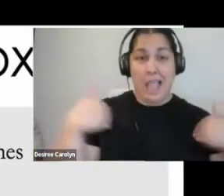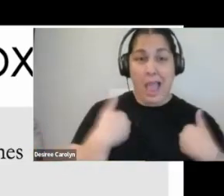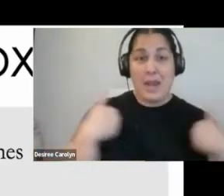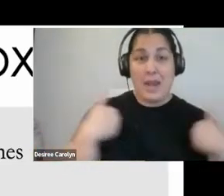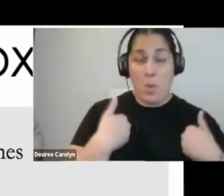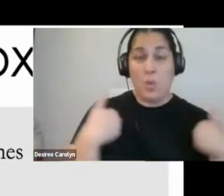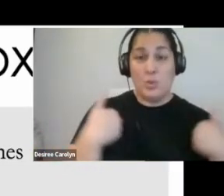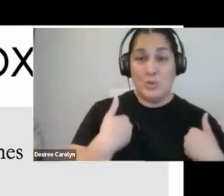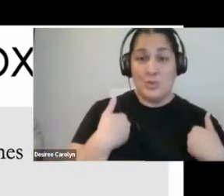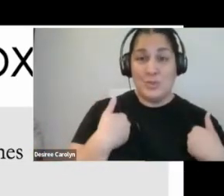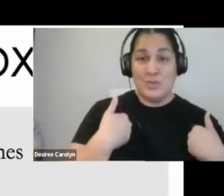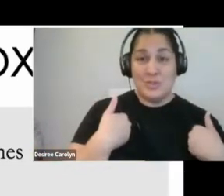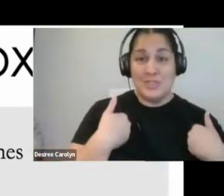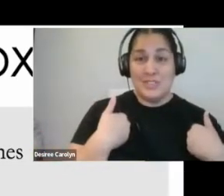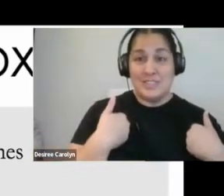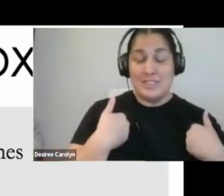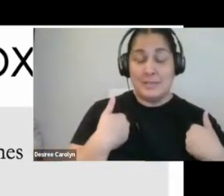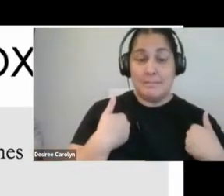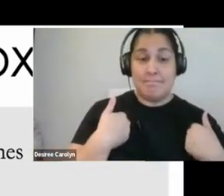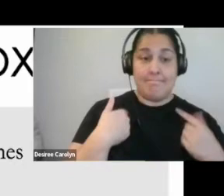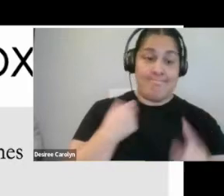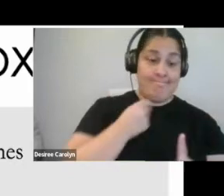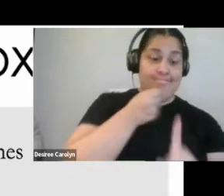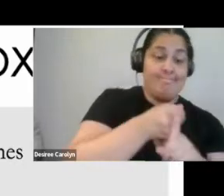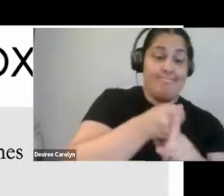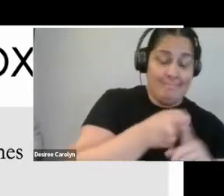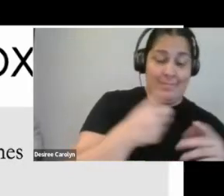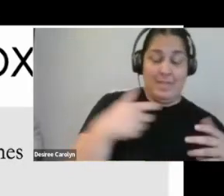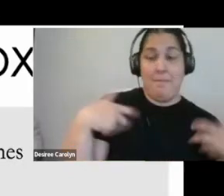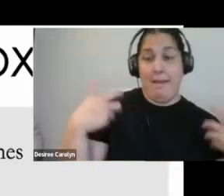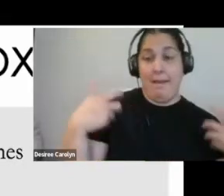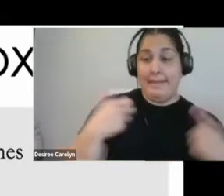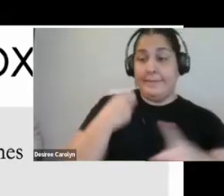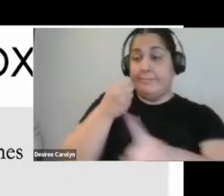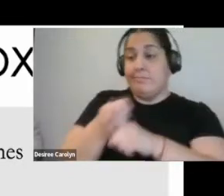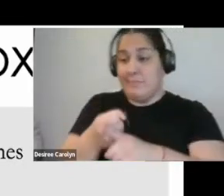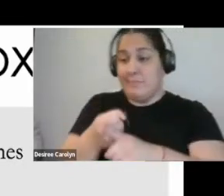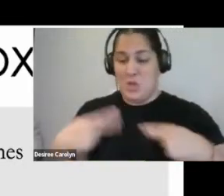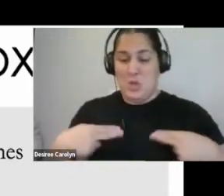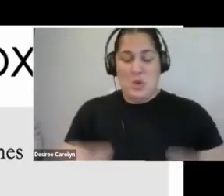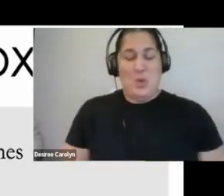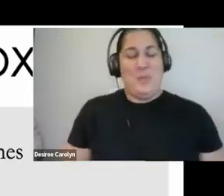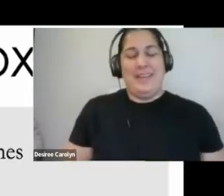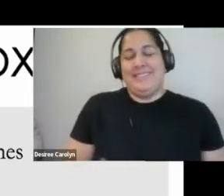are kind of incidental hosts. So it really is nothing to to do with monkeys at all.